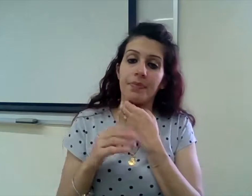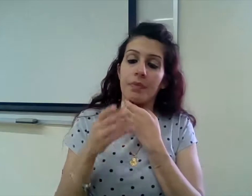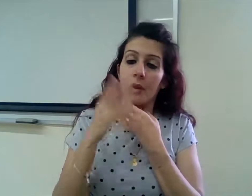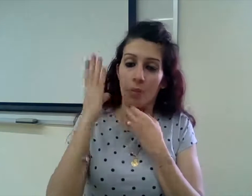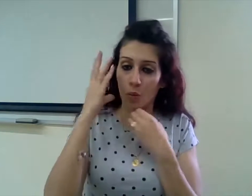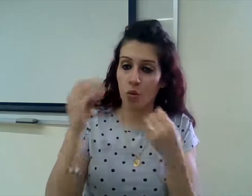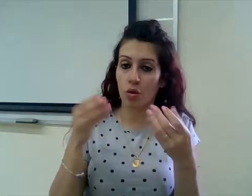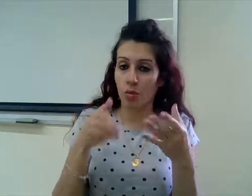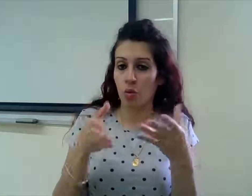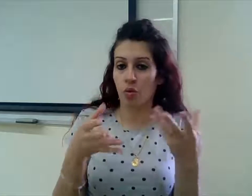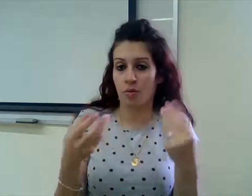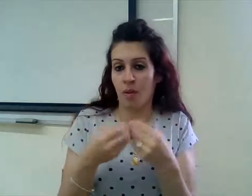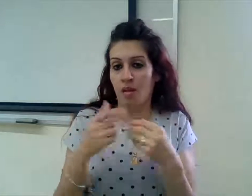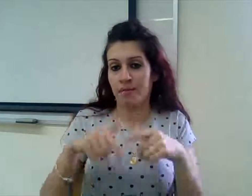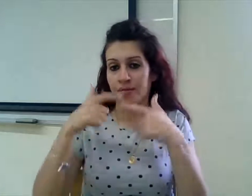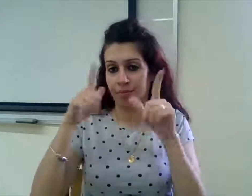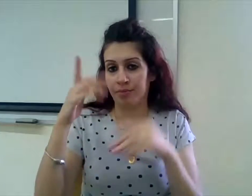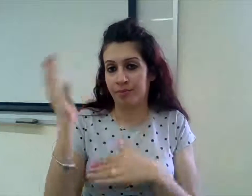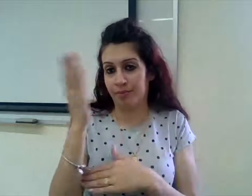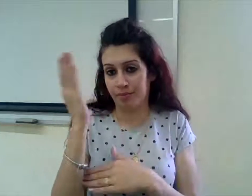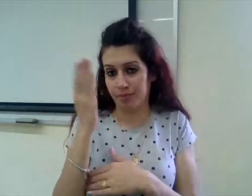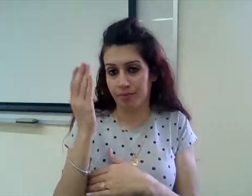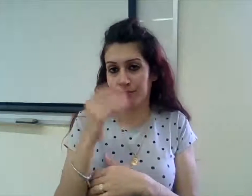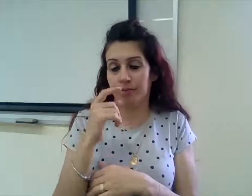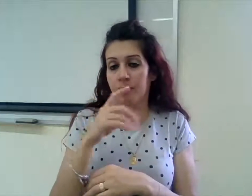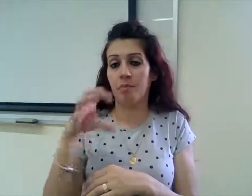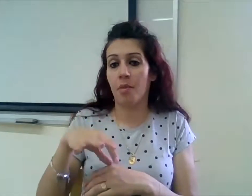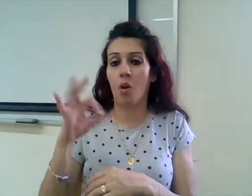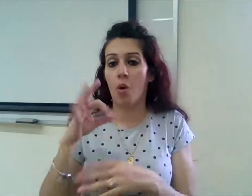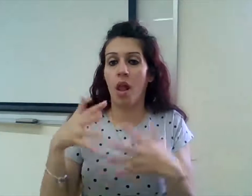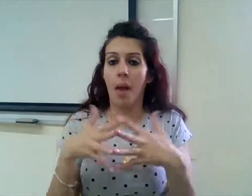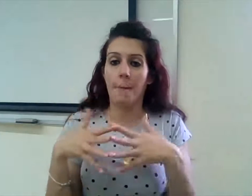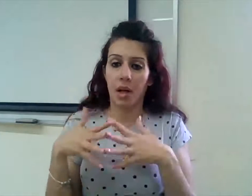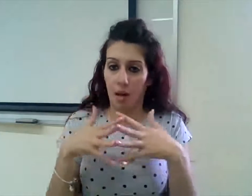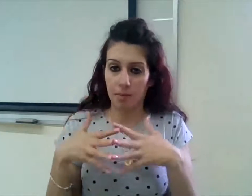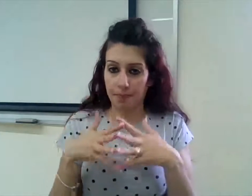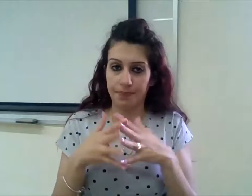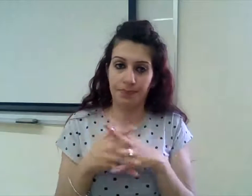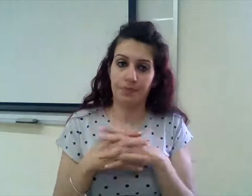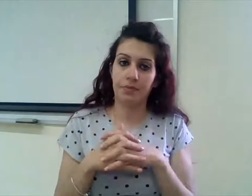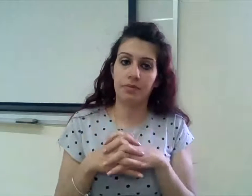provision related to inclusive education CNN is also a coordinator of the